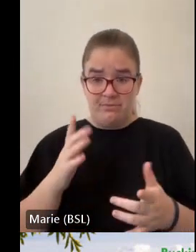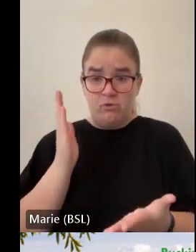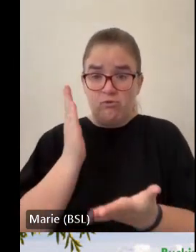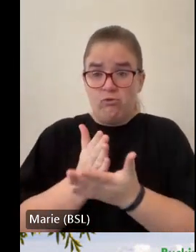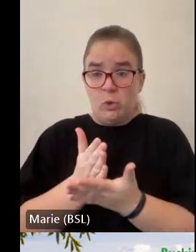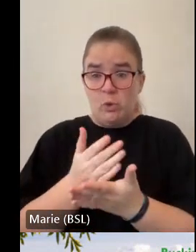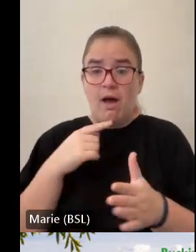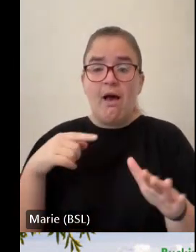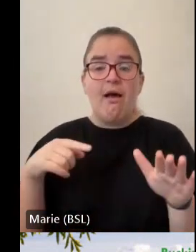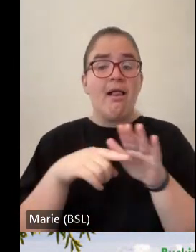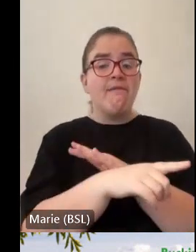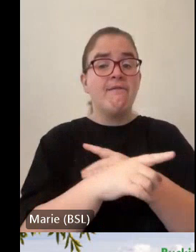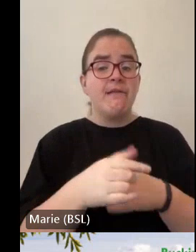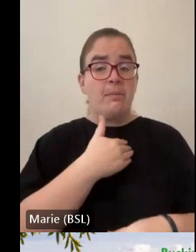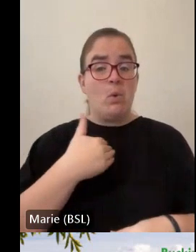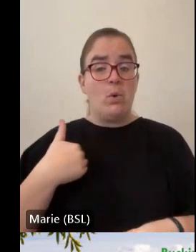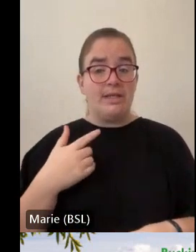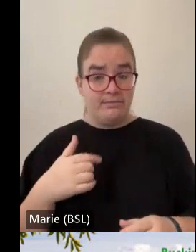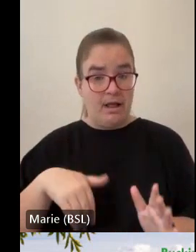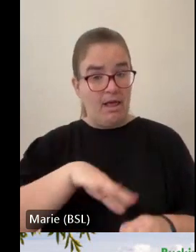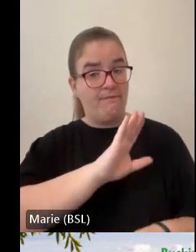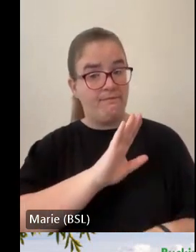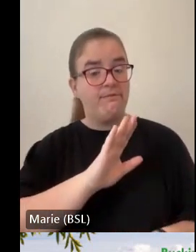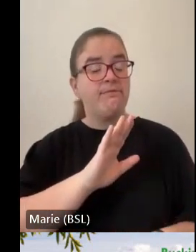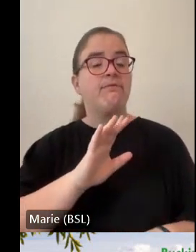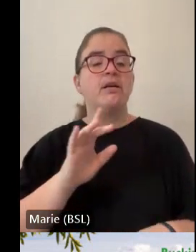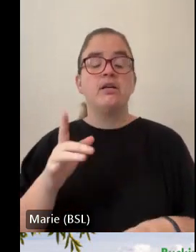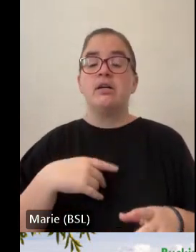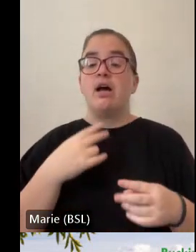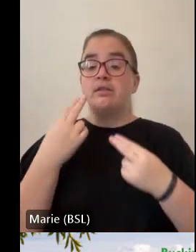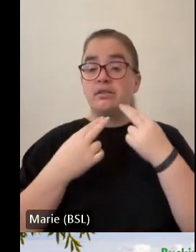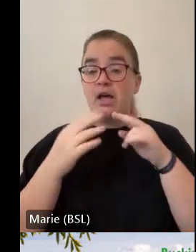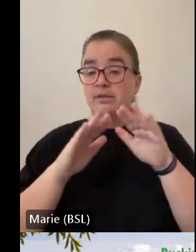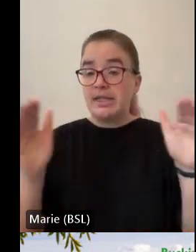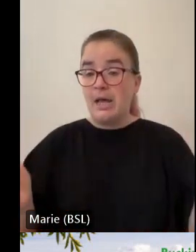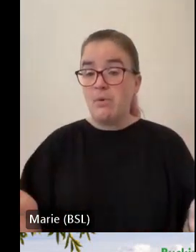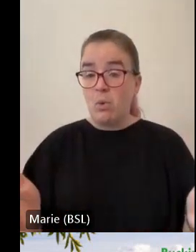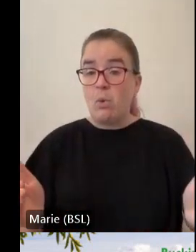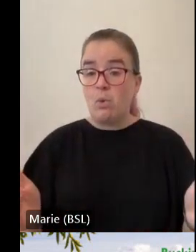I'm I left that morning her dining room table didn't have that.